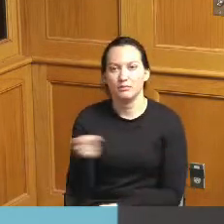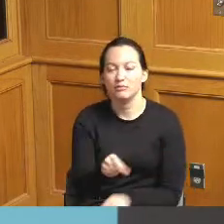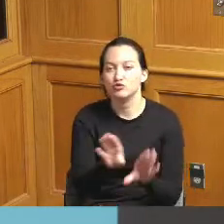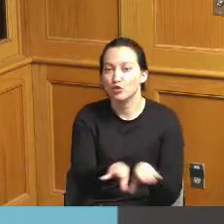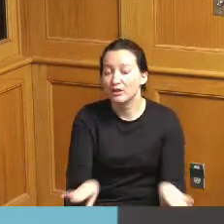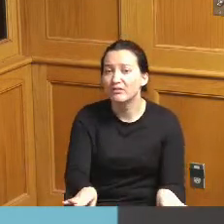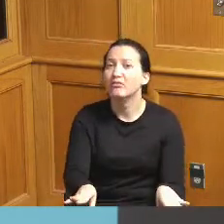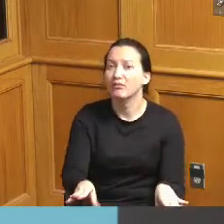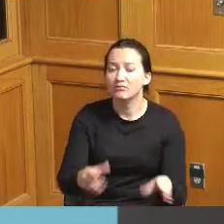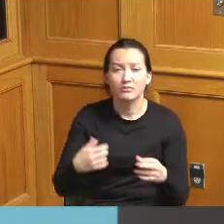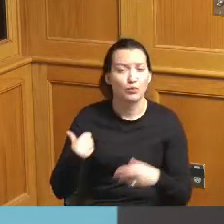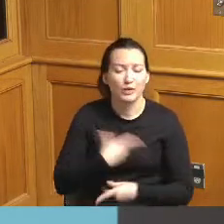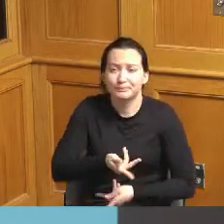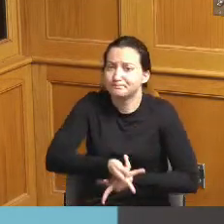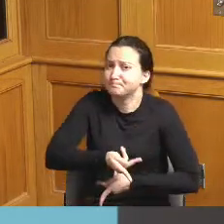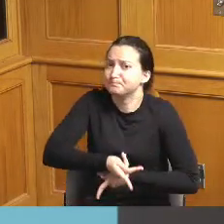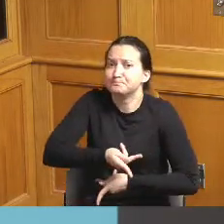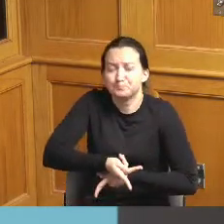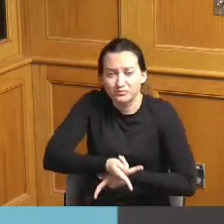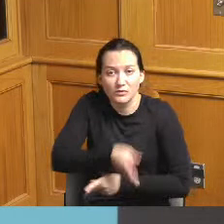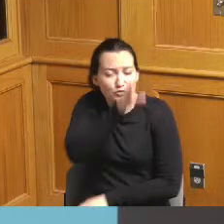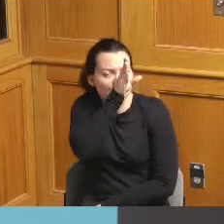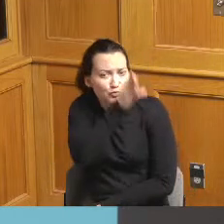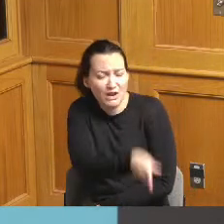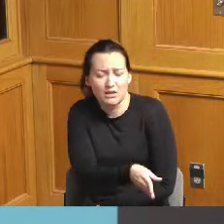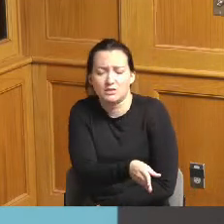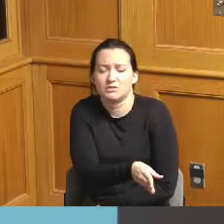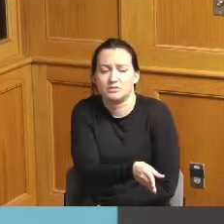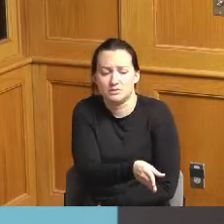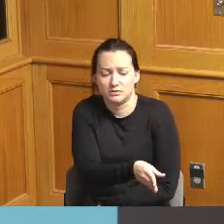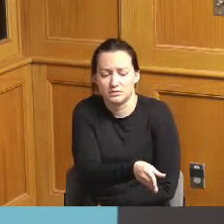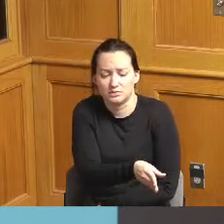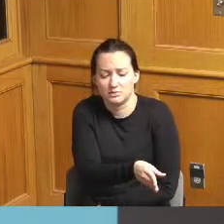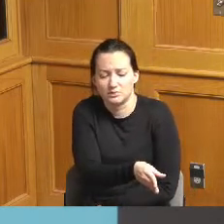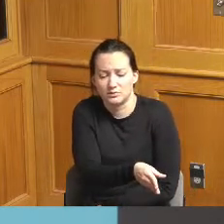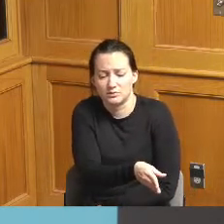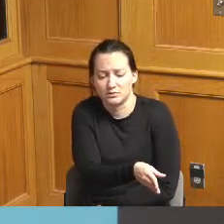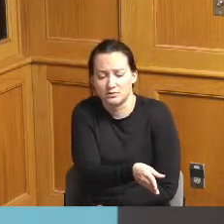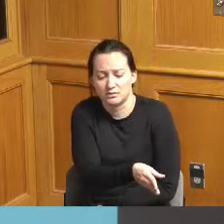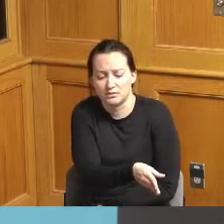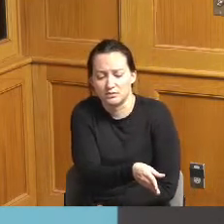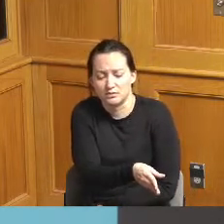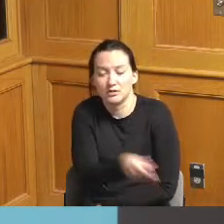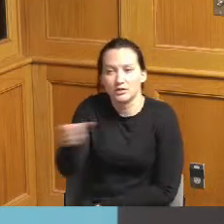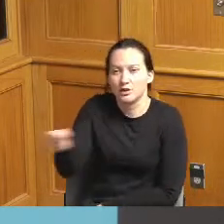that we have in our care that are directly benefiting from being placed with their can